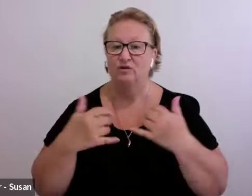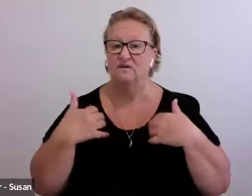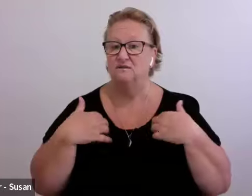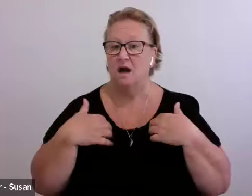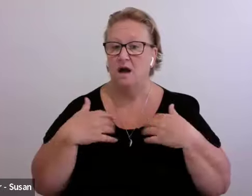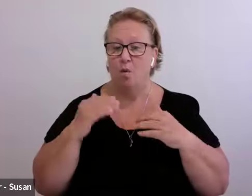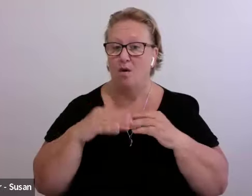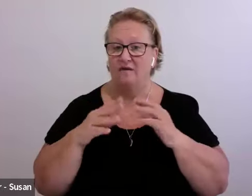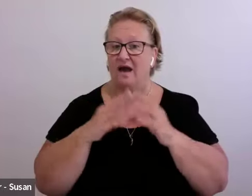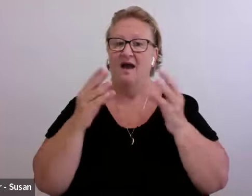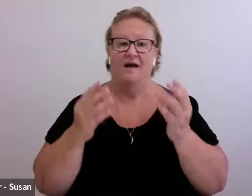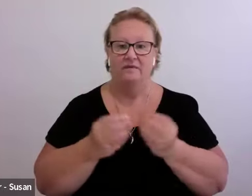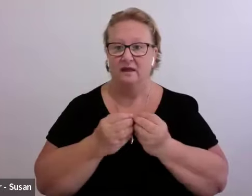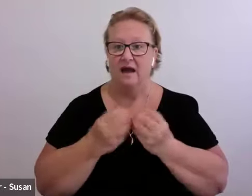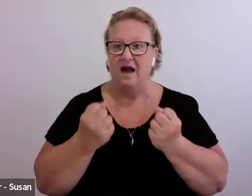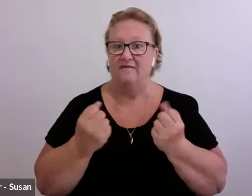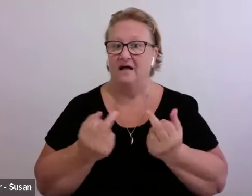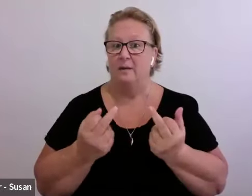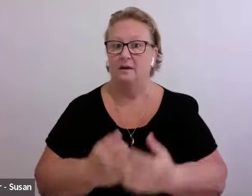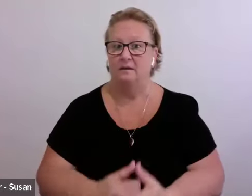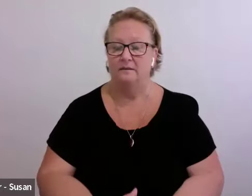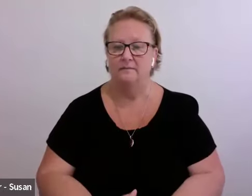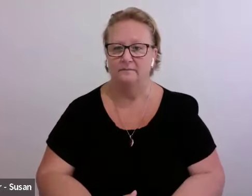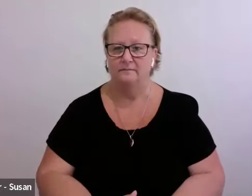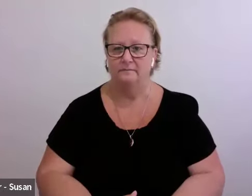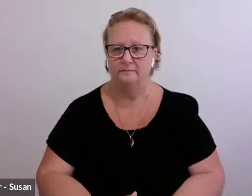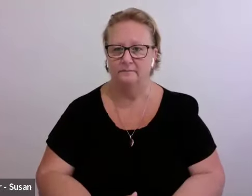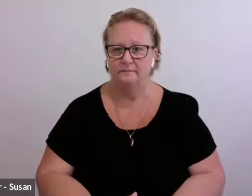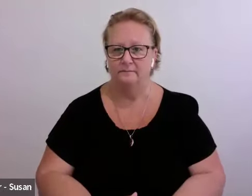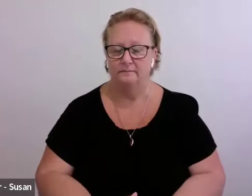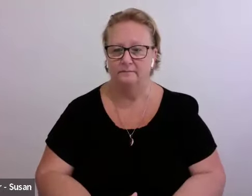team, so a total of $2 million worth of funding. We'